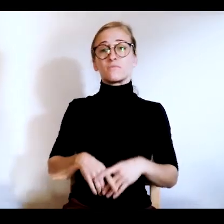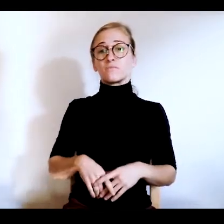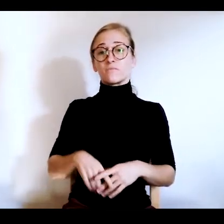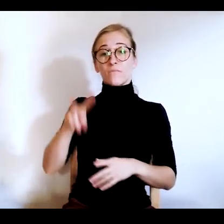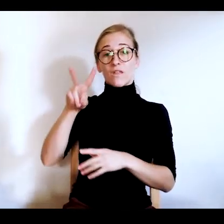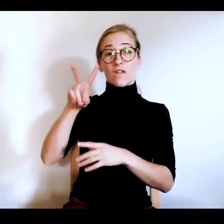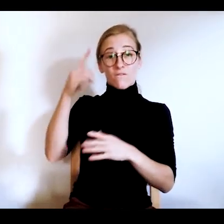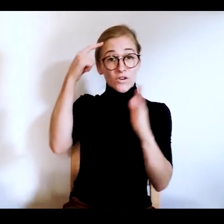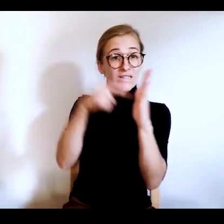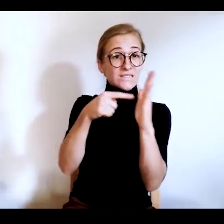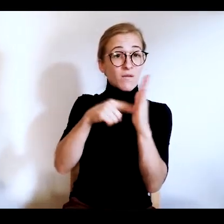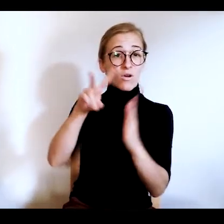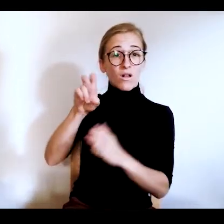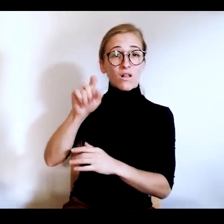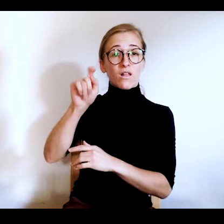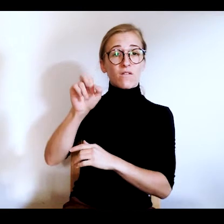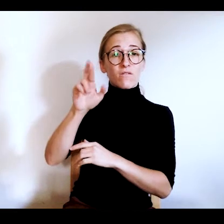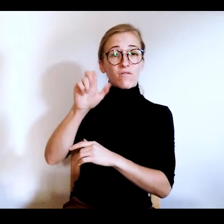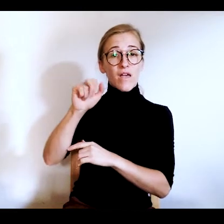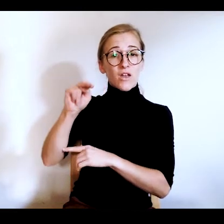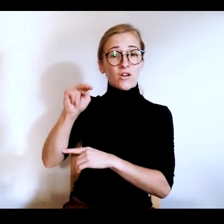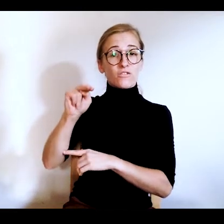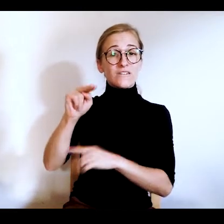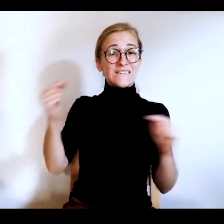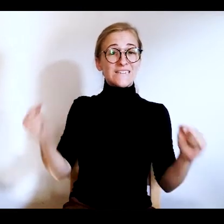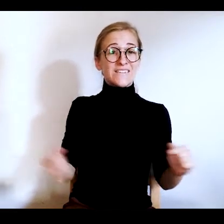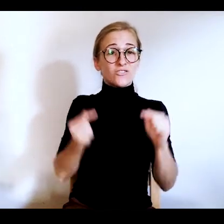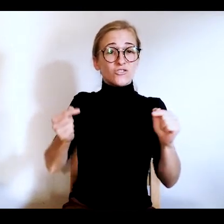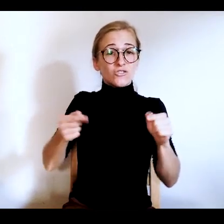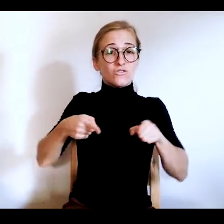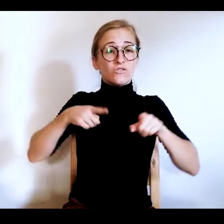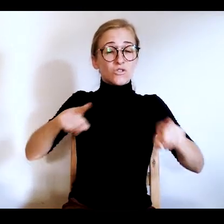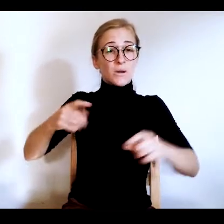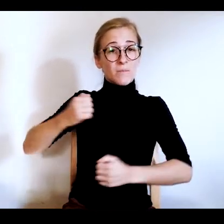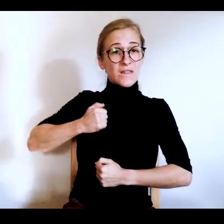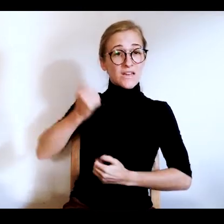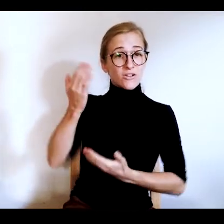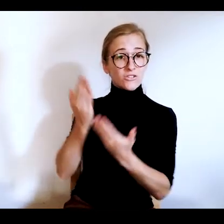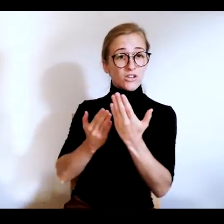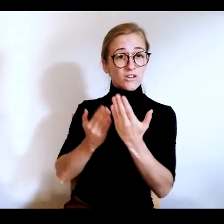a veteran was injured during his/her military service,